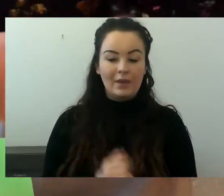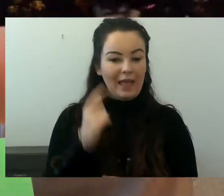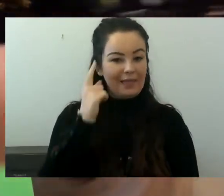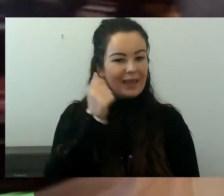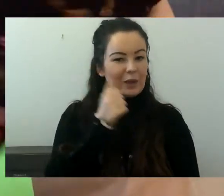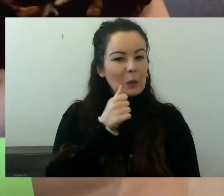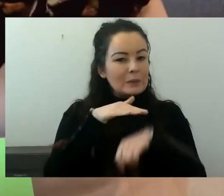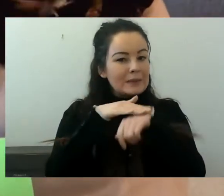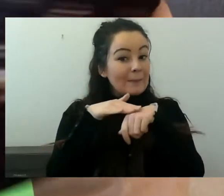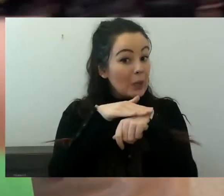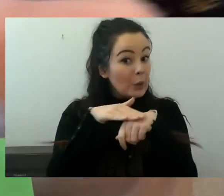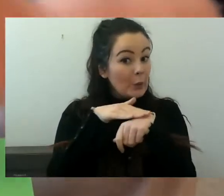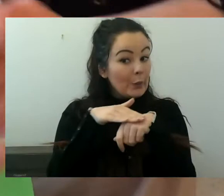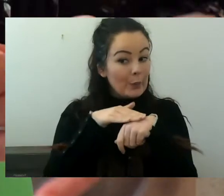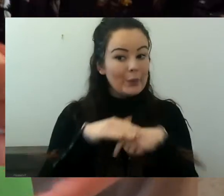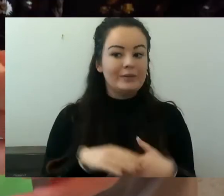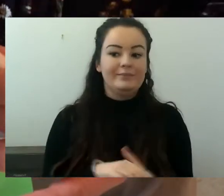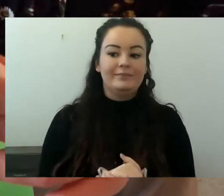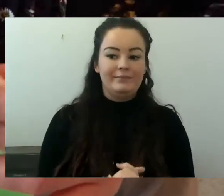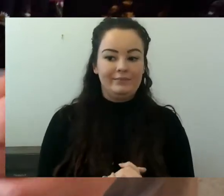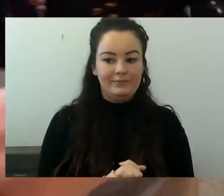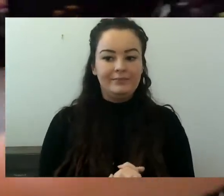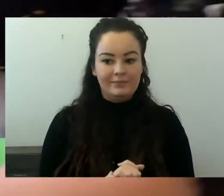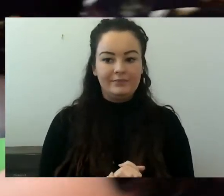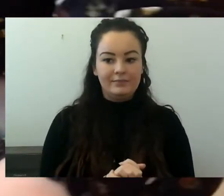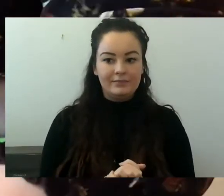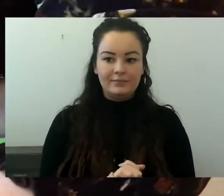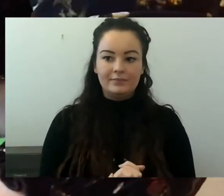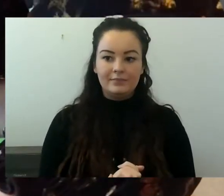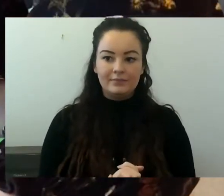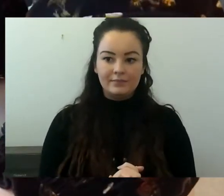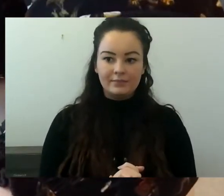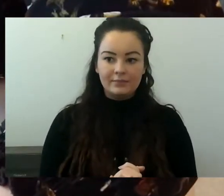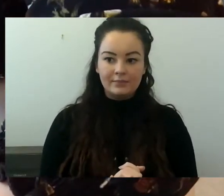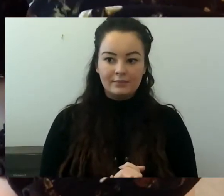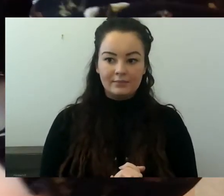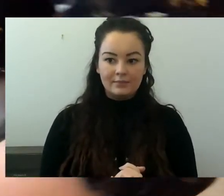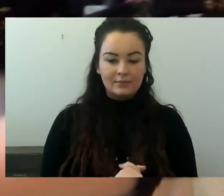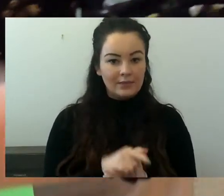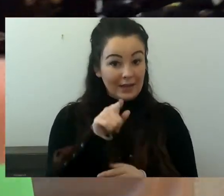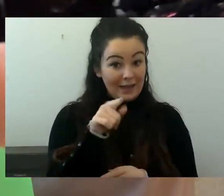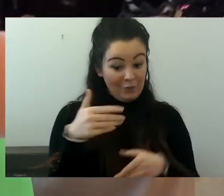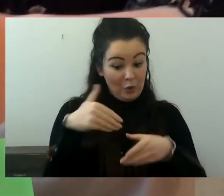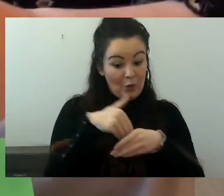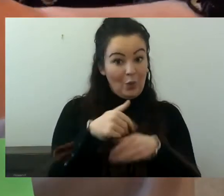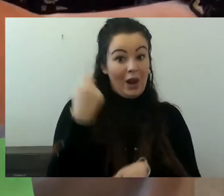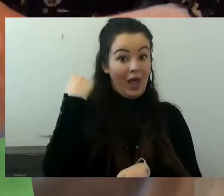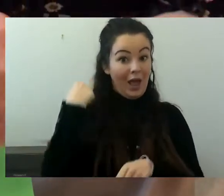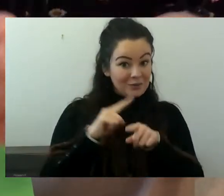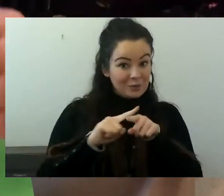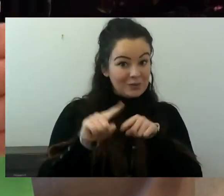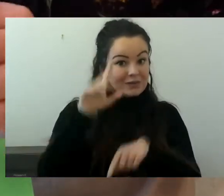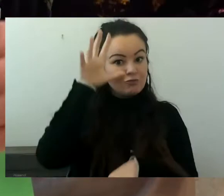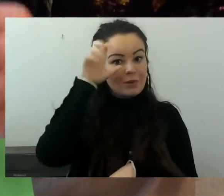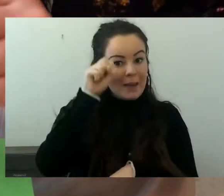I think I'm going to use a little bit of blue and if you were here last week you'll